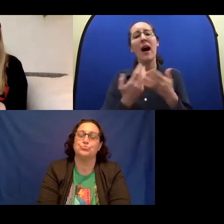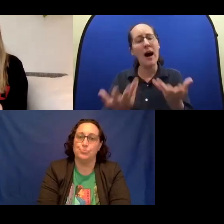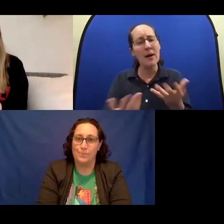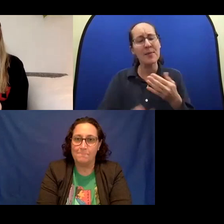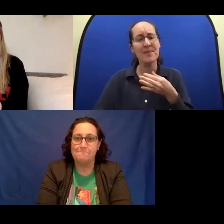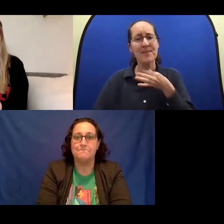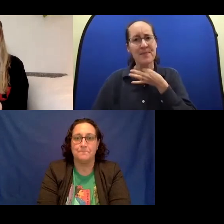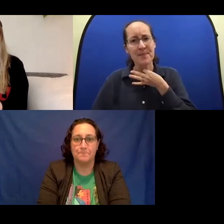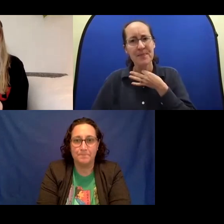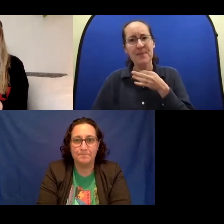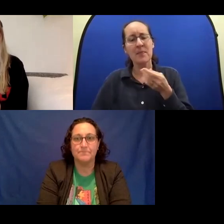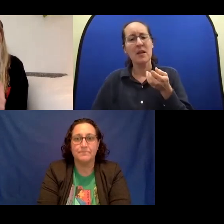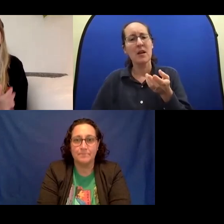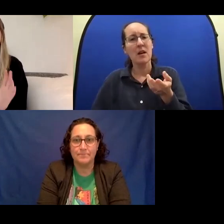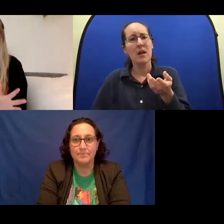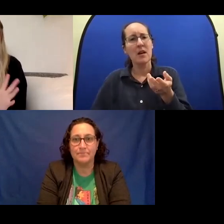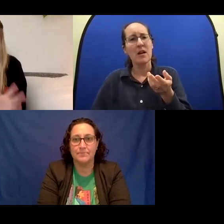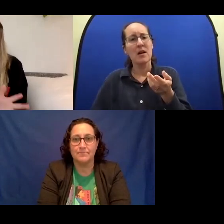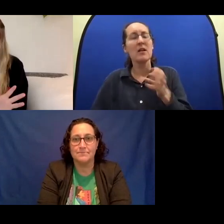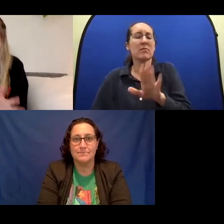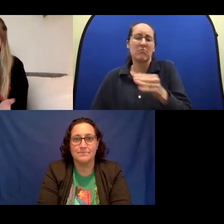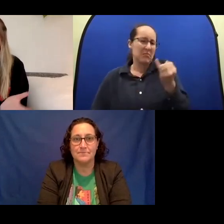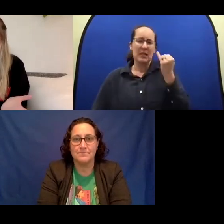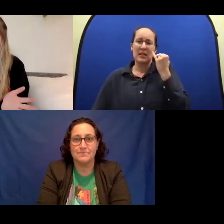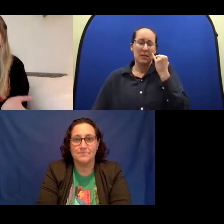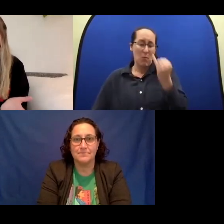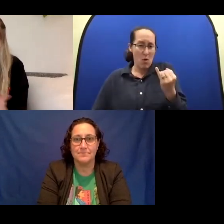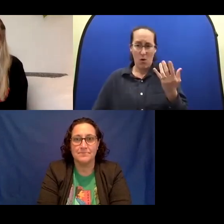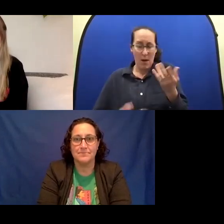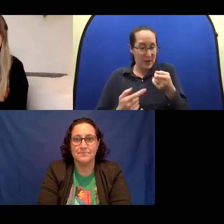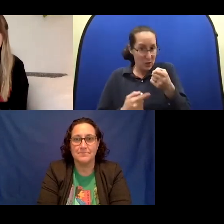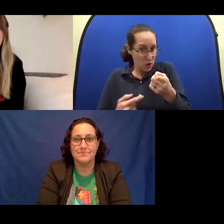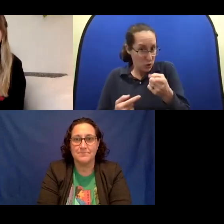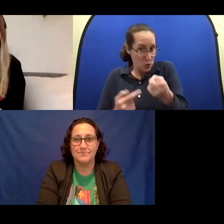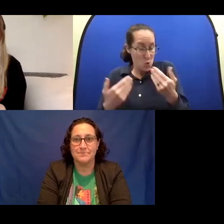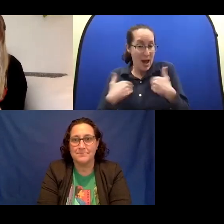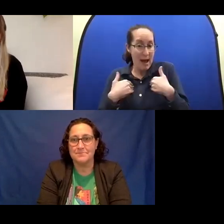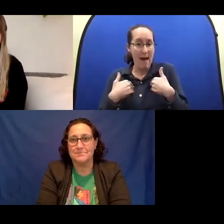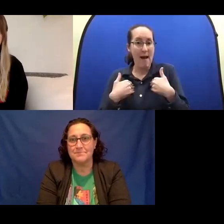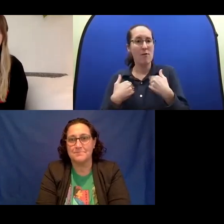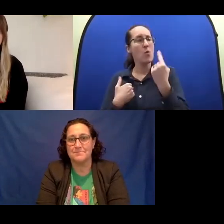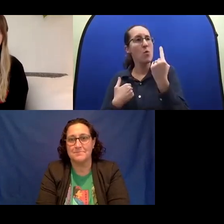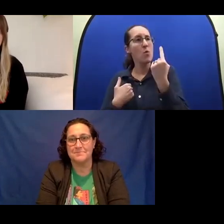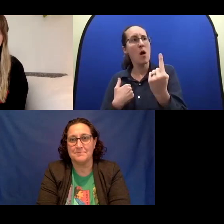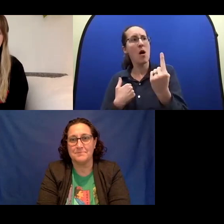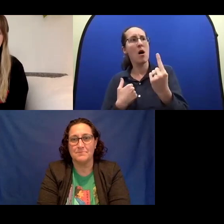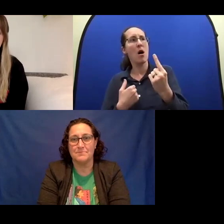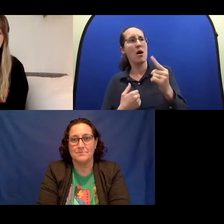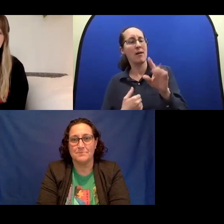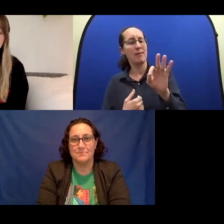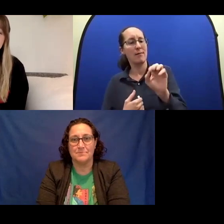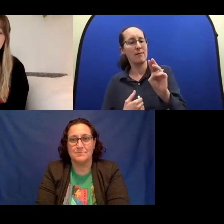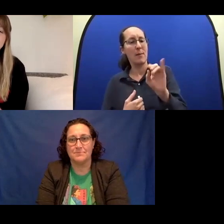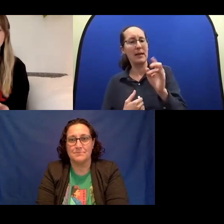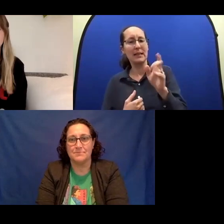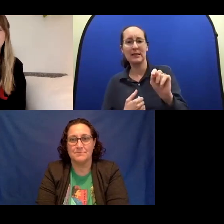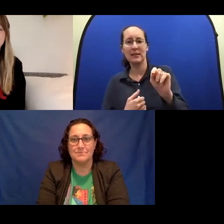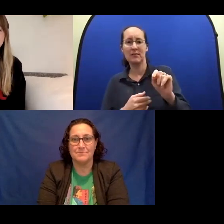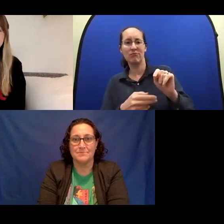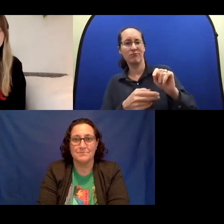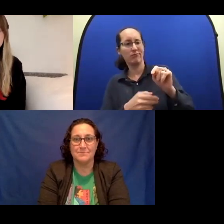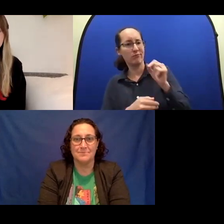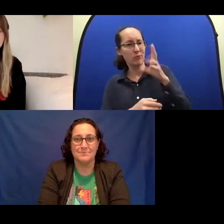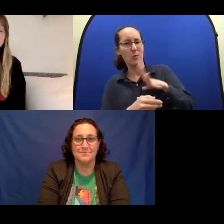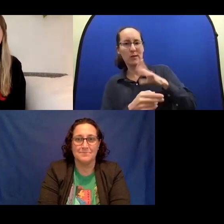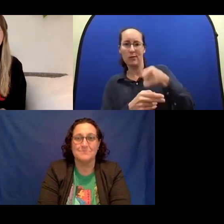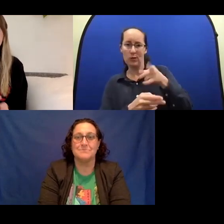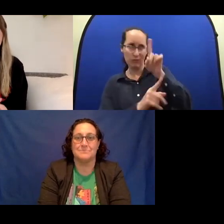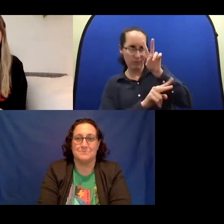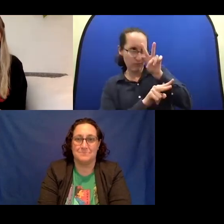if you have a feminist icon and who they are?